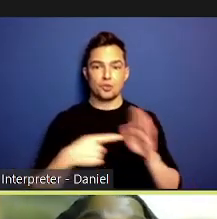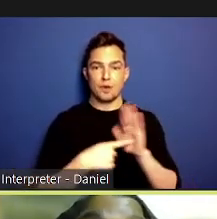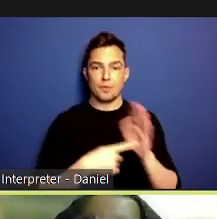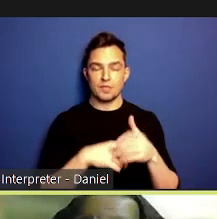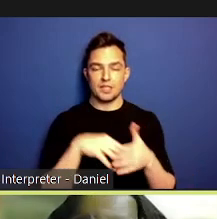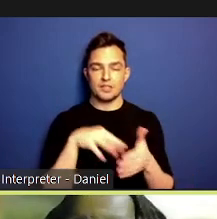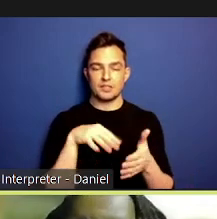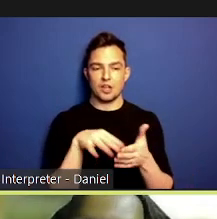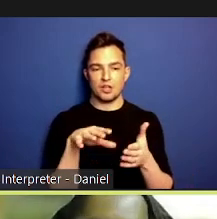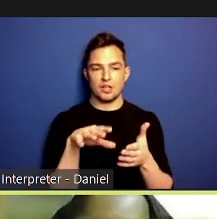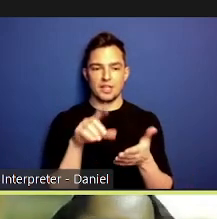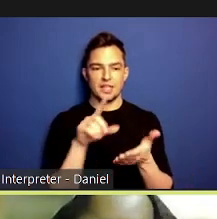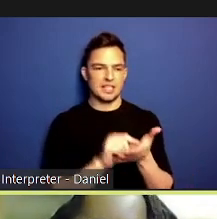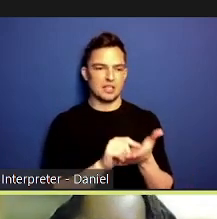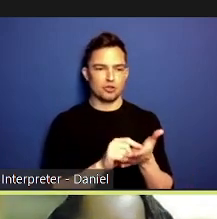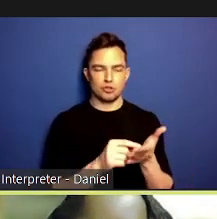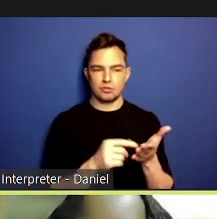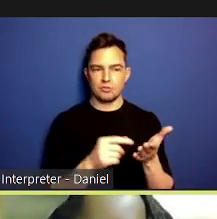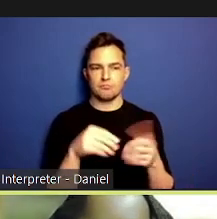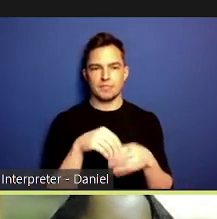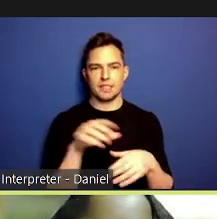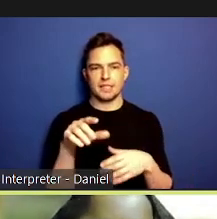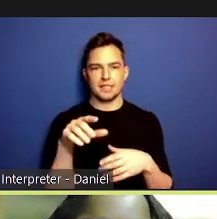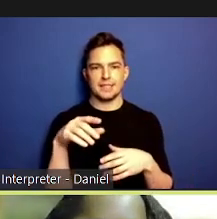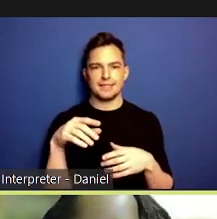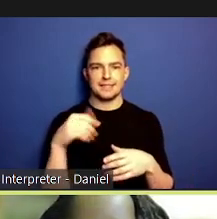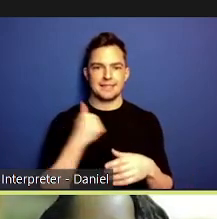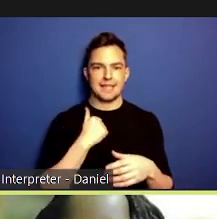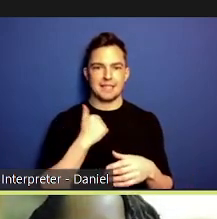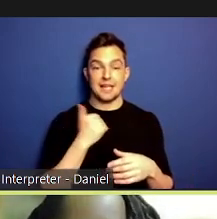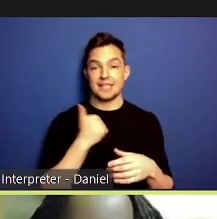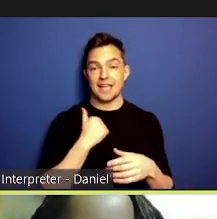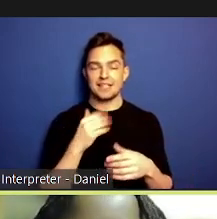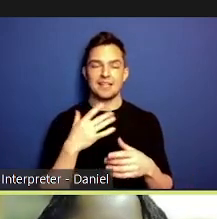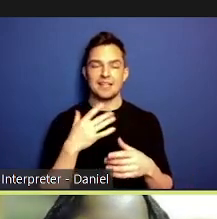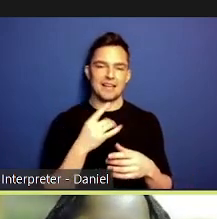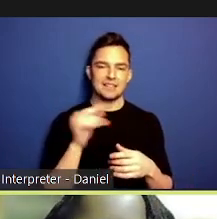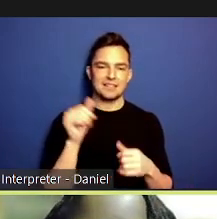in Canada. Again, Canada likes to pretend that they're not racist and that we do not